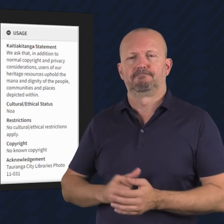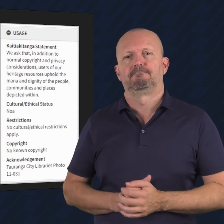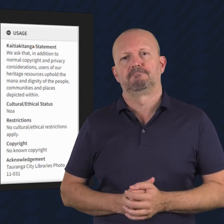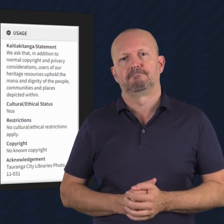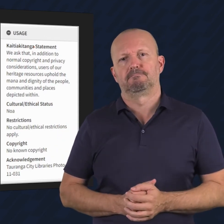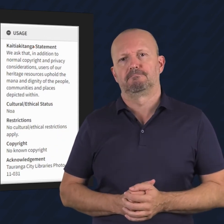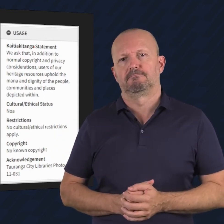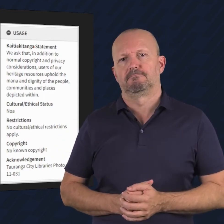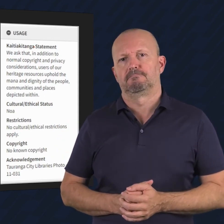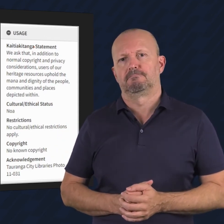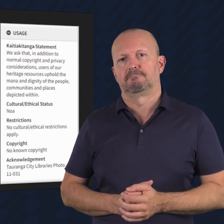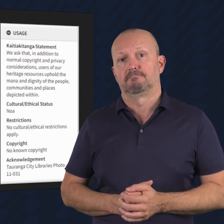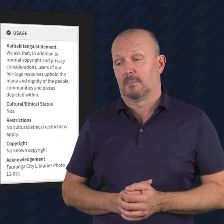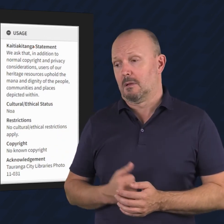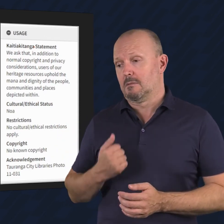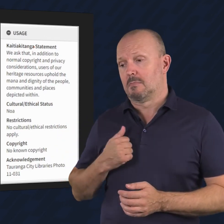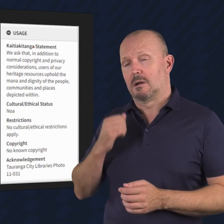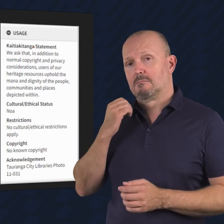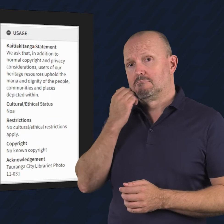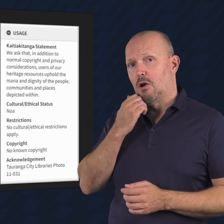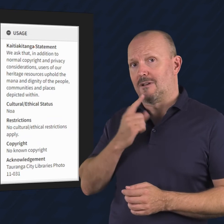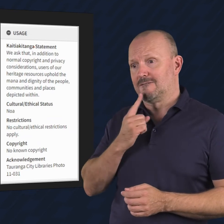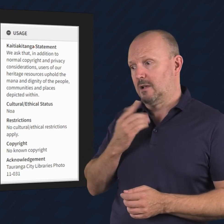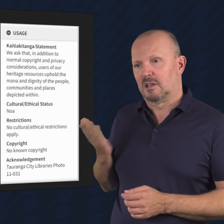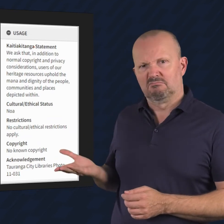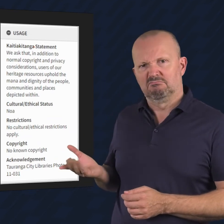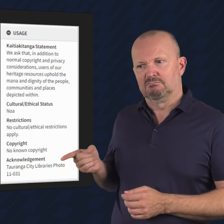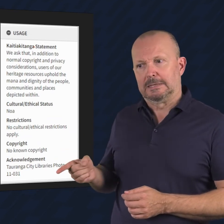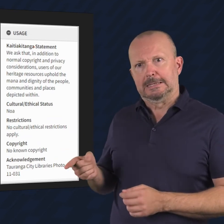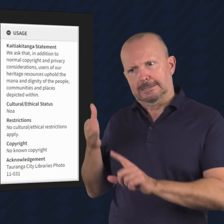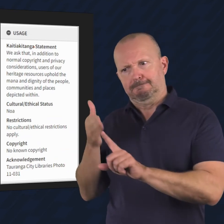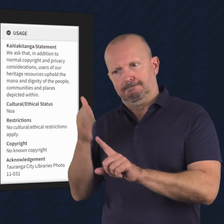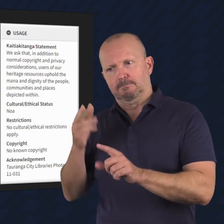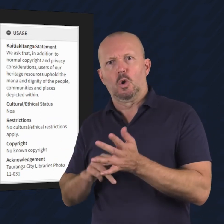Our Mātanga Taonga Tuku Iho Māori, which is Elisha here, identifies the cultural ethical status as Noa,